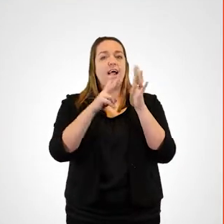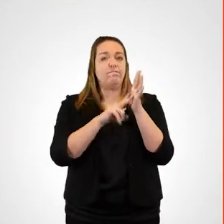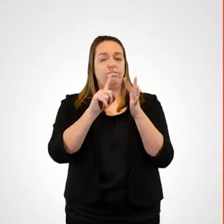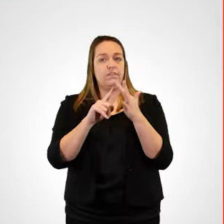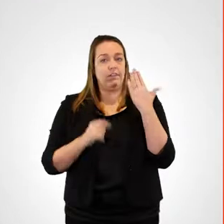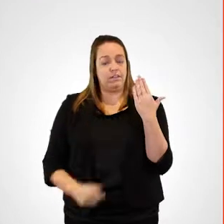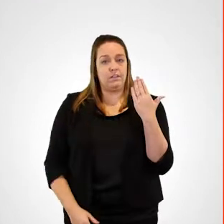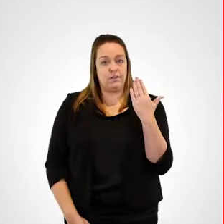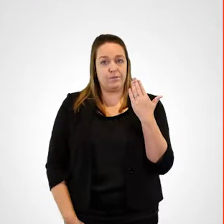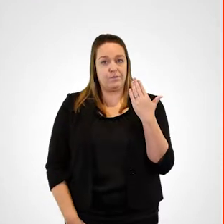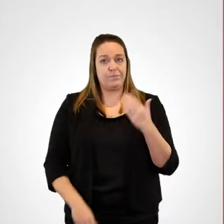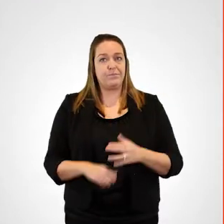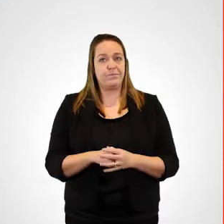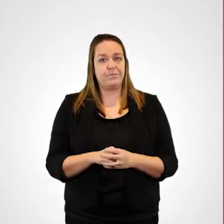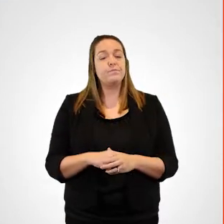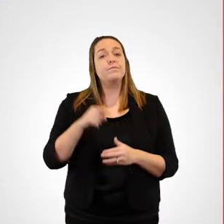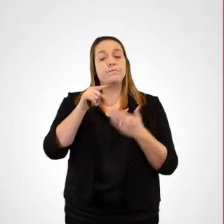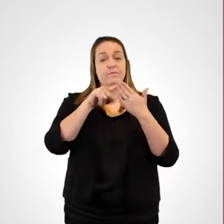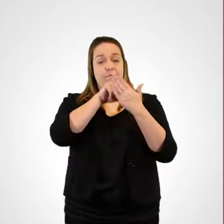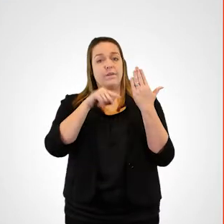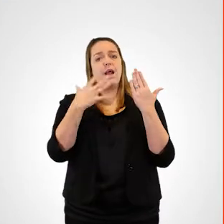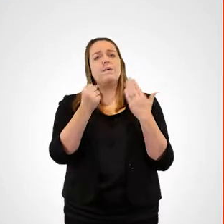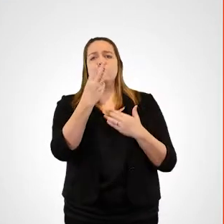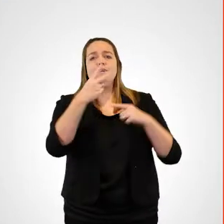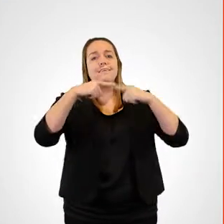such as this, produces three different phonemes.